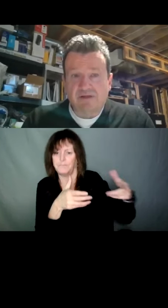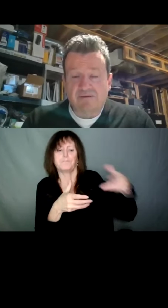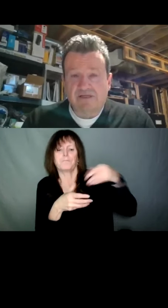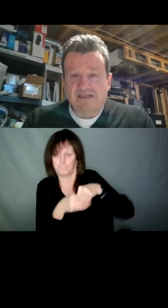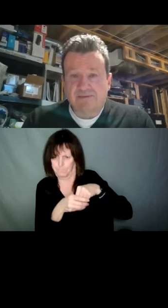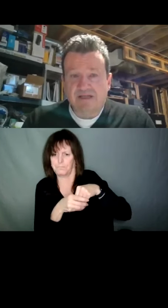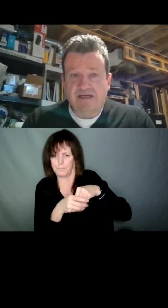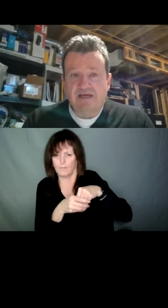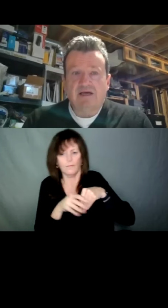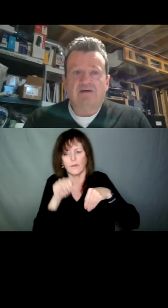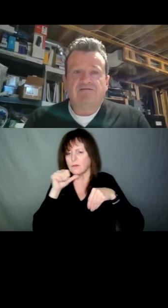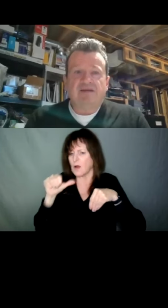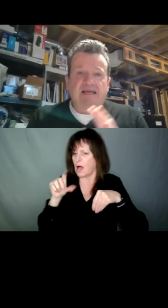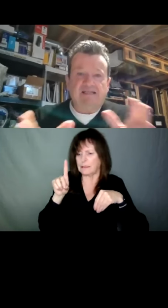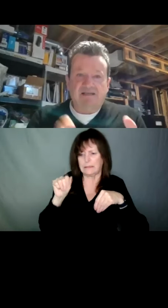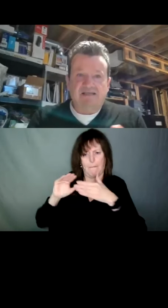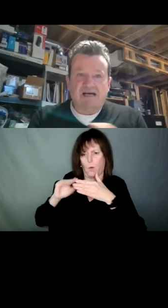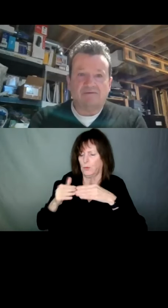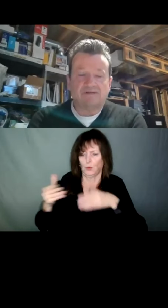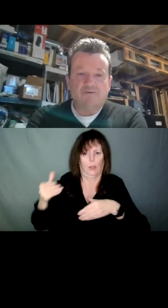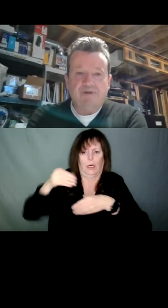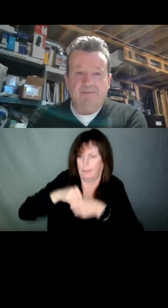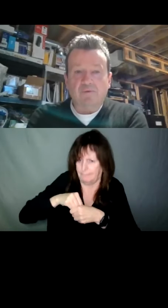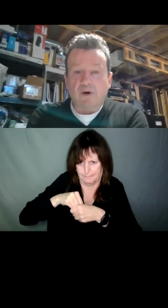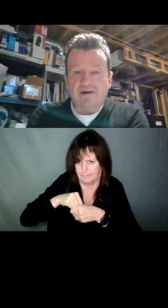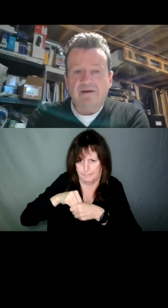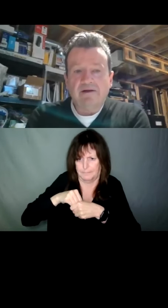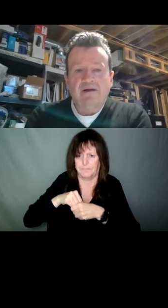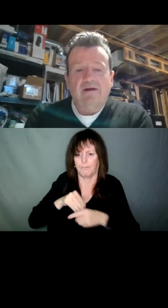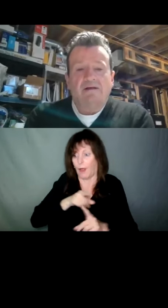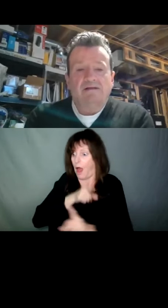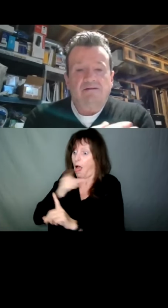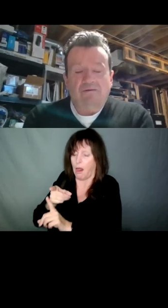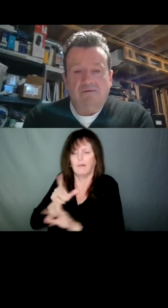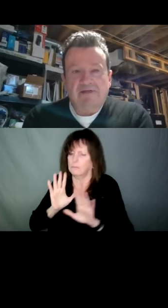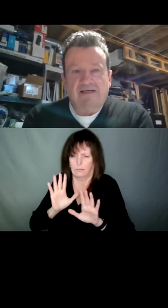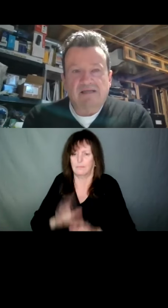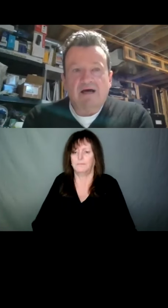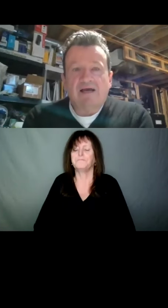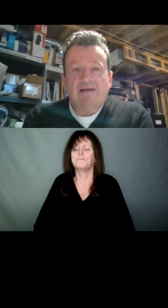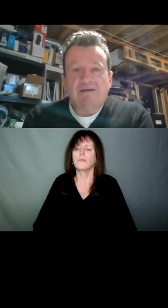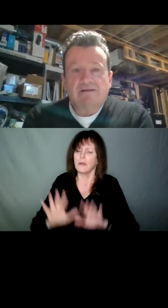John talk about how that has been addressed and how that has a greater access we think about